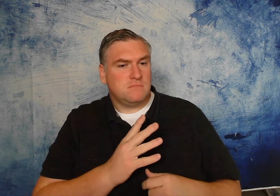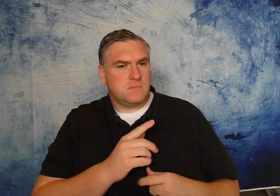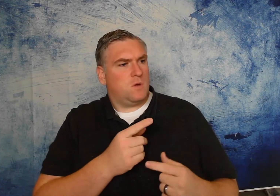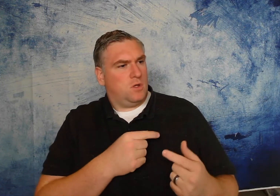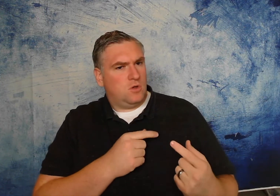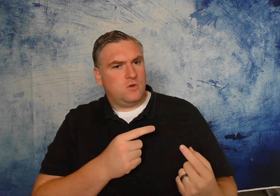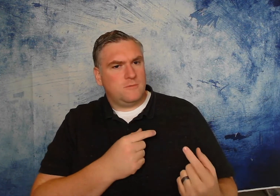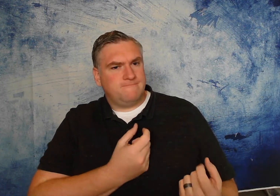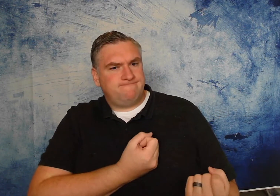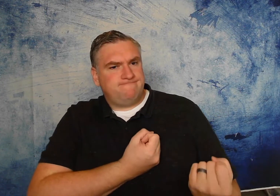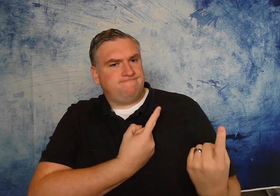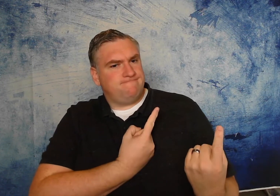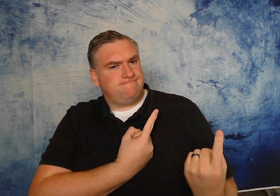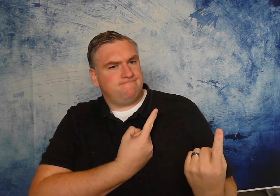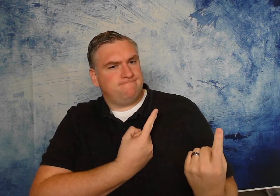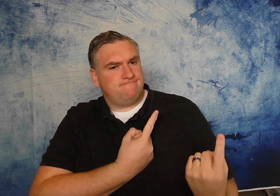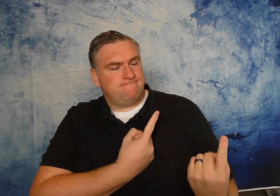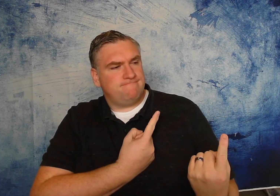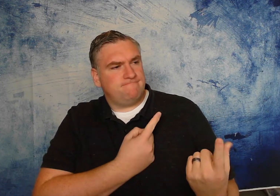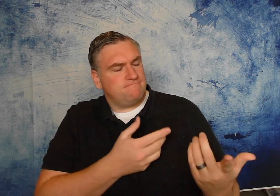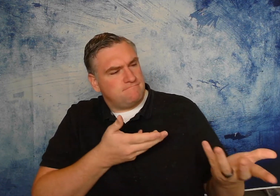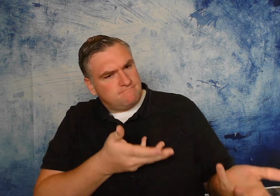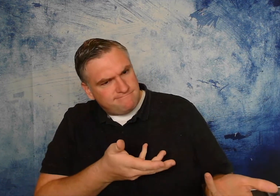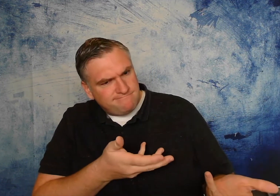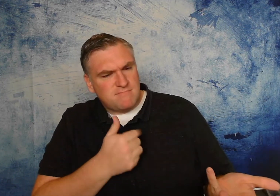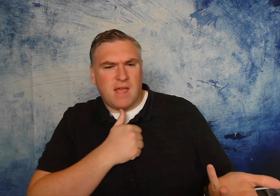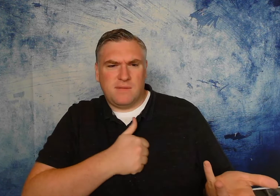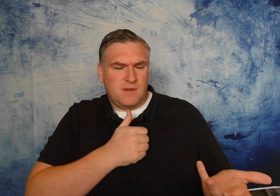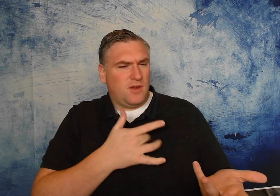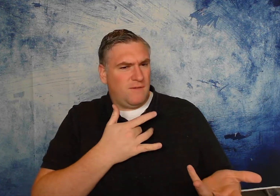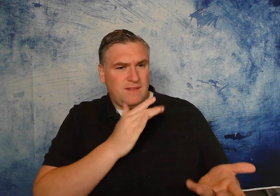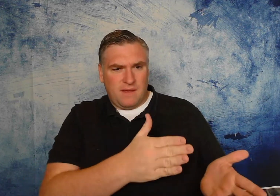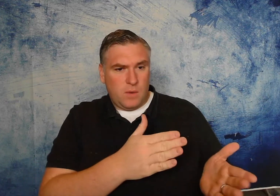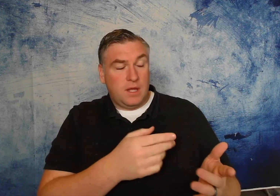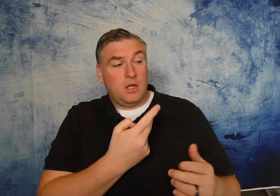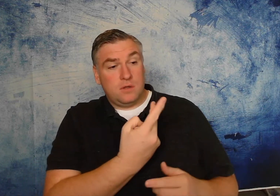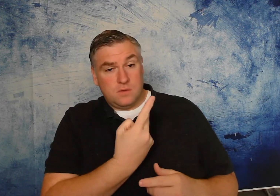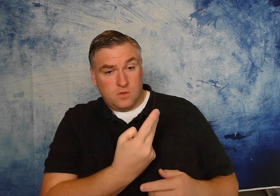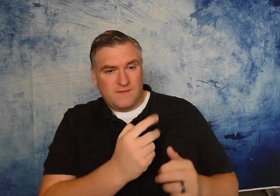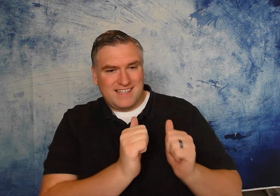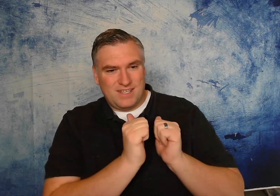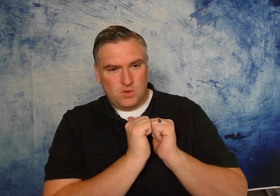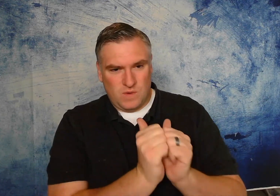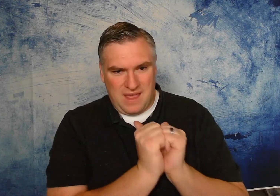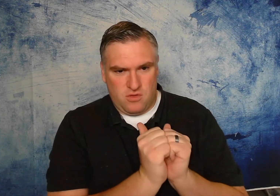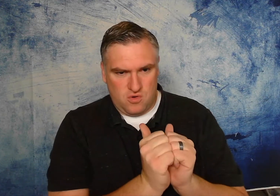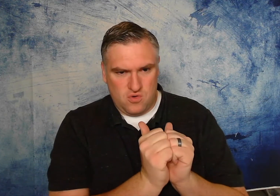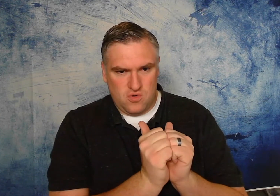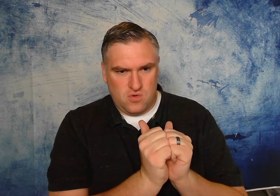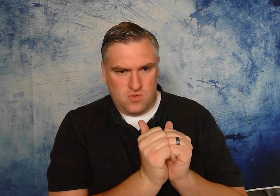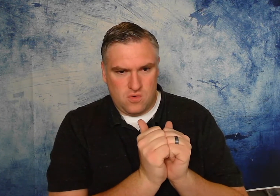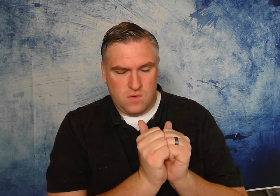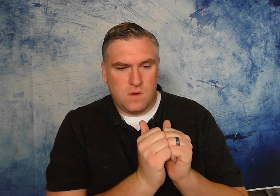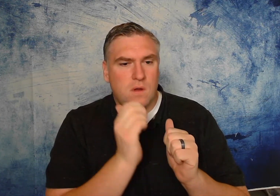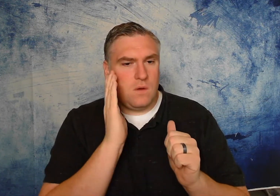don't minimize their frustrations, use empathy, "I'm sorry you feel that way; the two of us